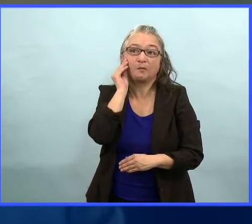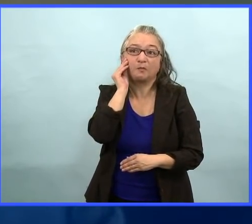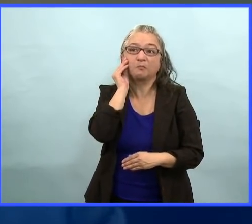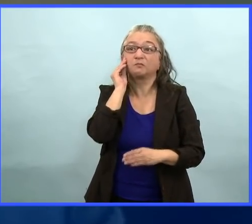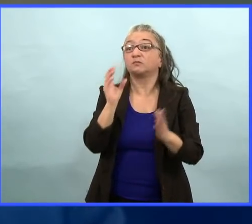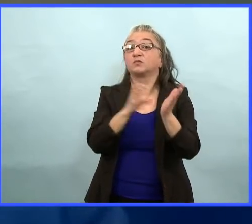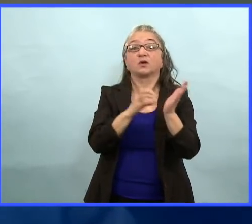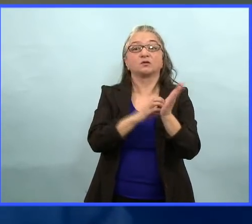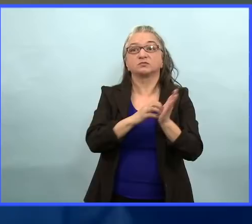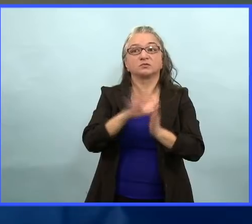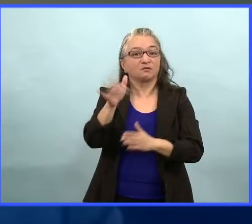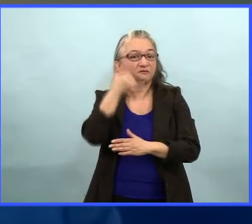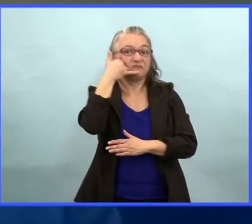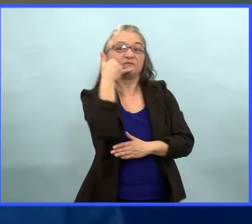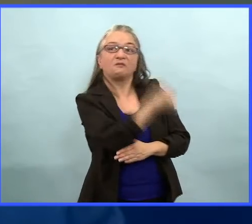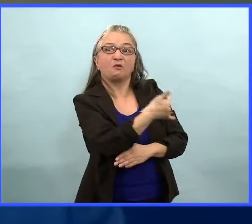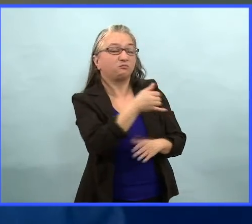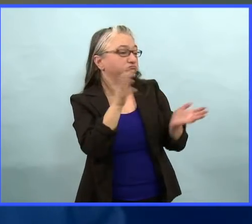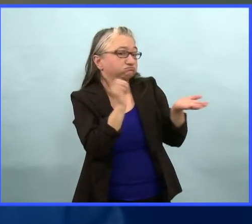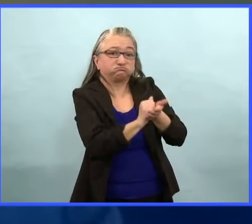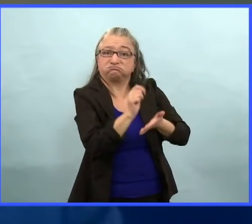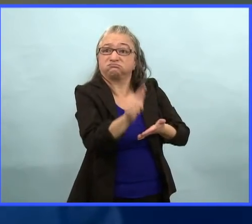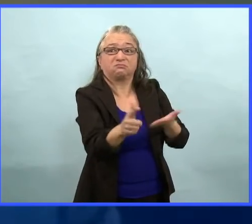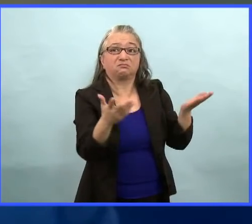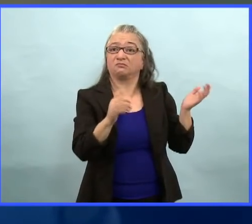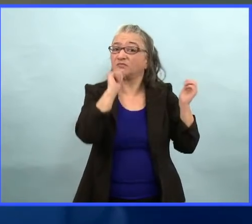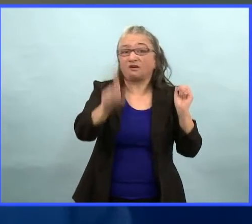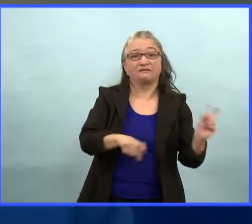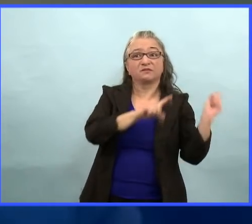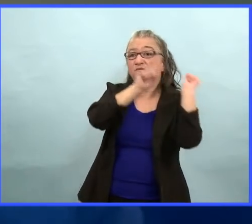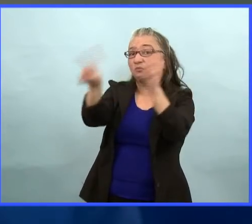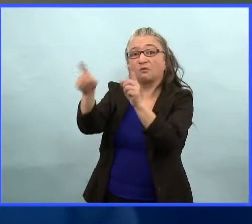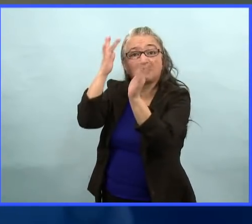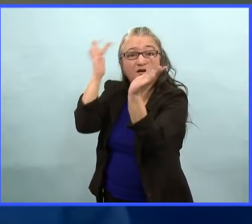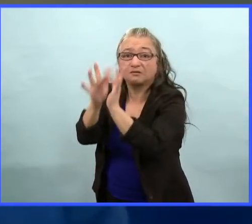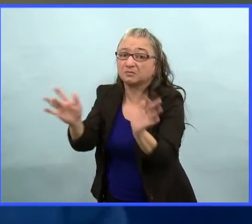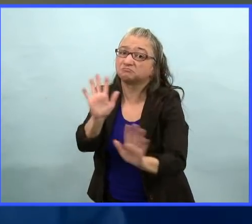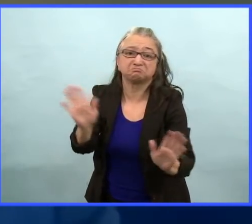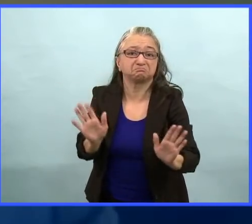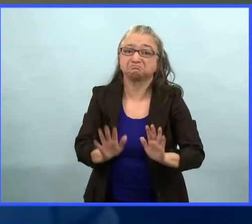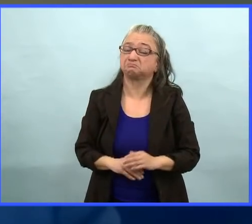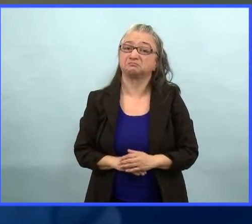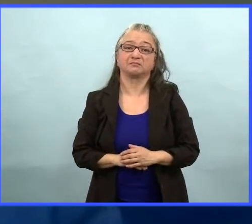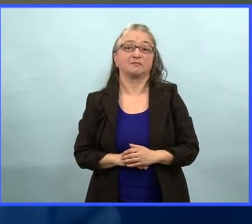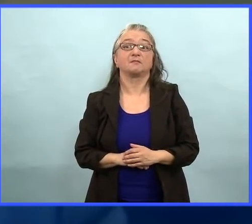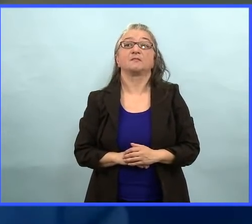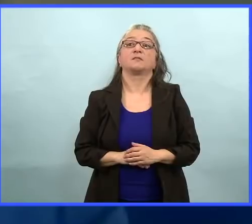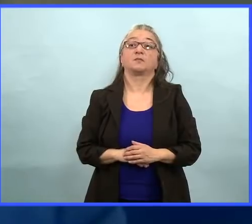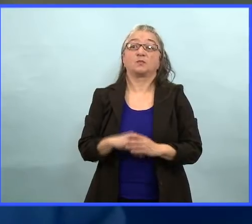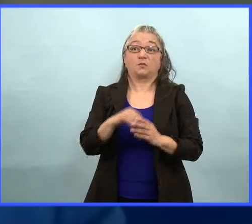40 to 60 today we expect to see that ratio continue to change as coveted illnesses begin